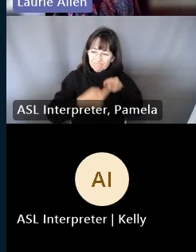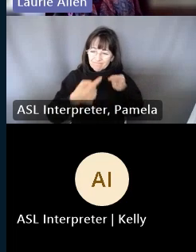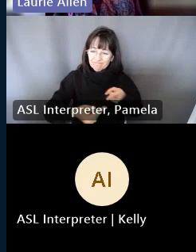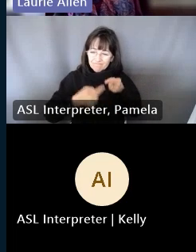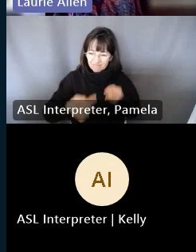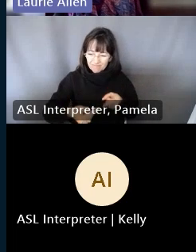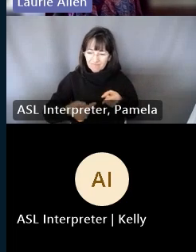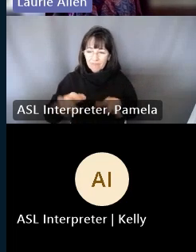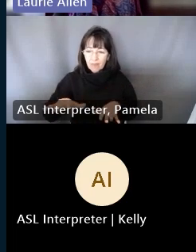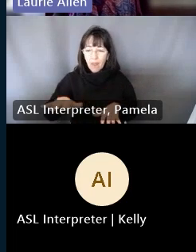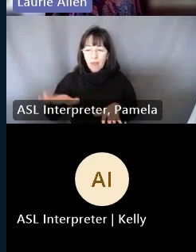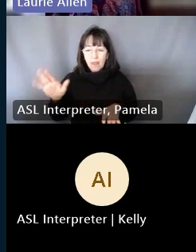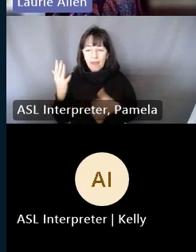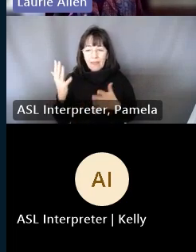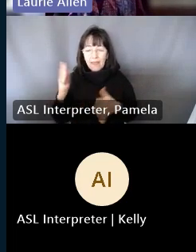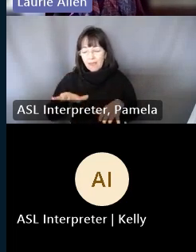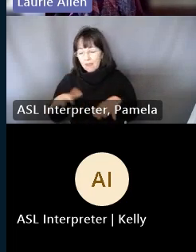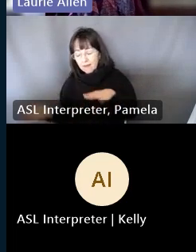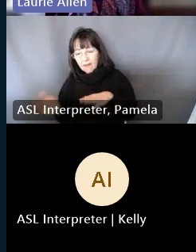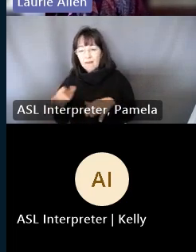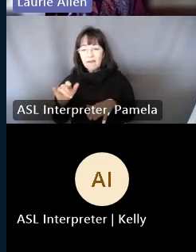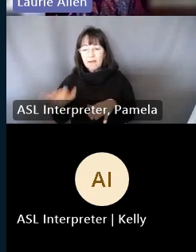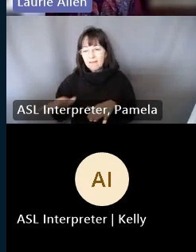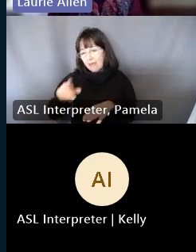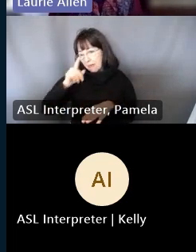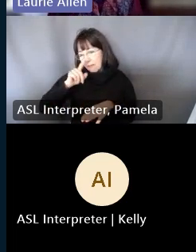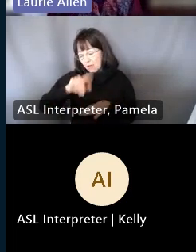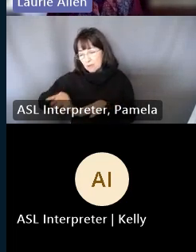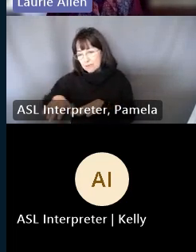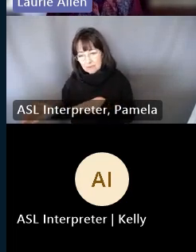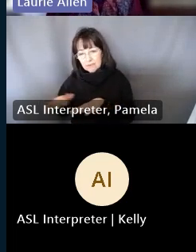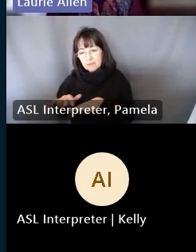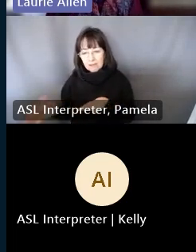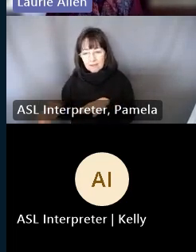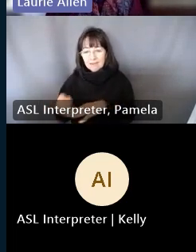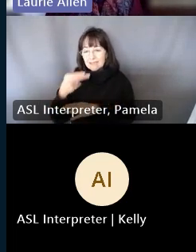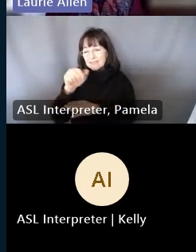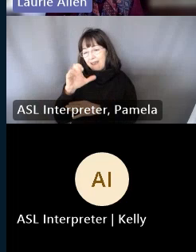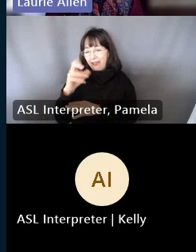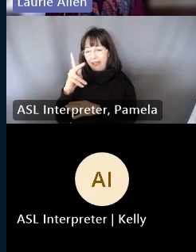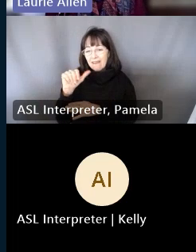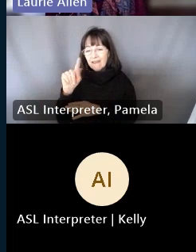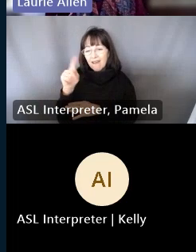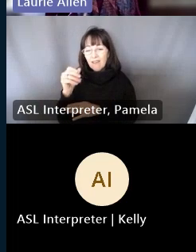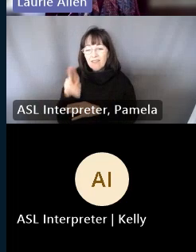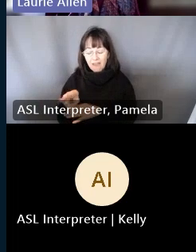So he thought there has to be a better way. So he brought that idea to a hackathon, and out of it came the Adaptive Mouse. And so we basically